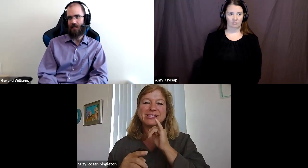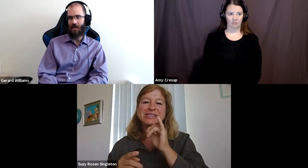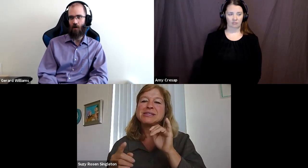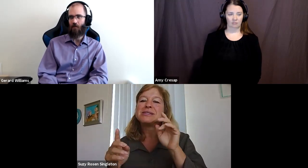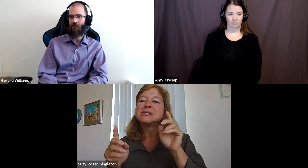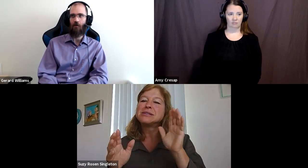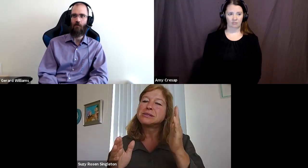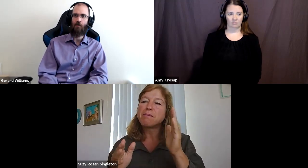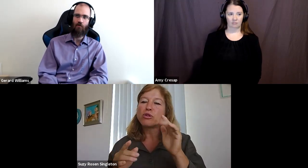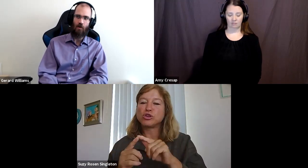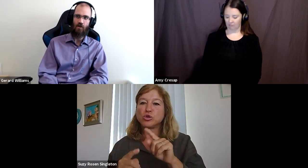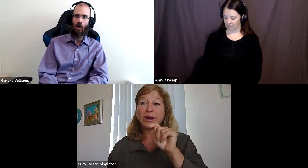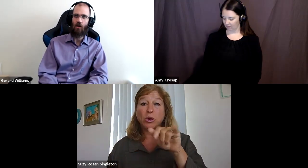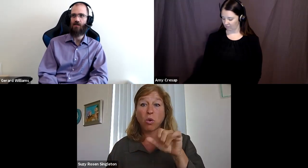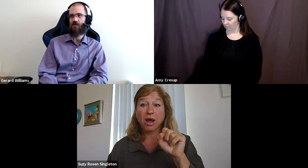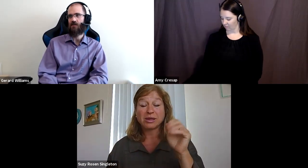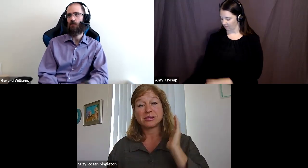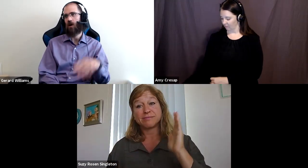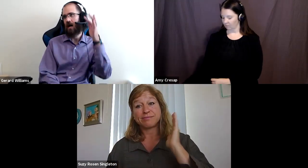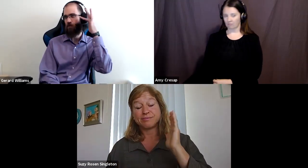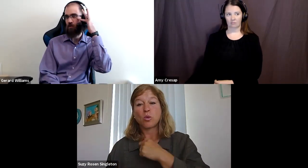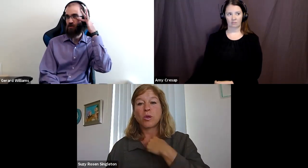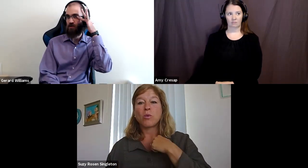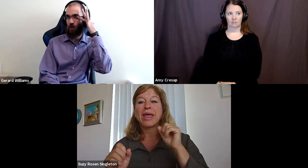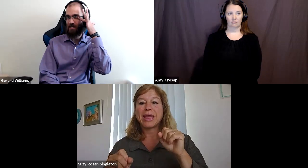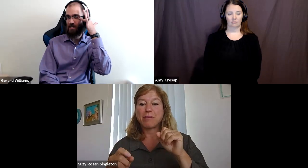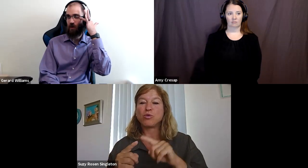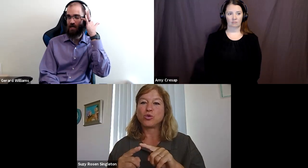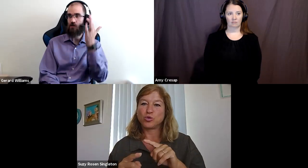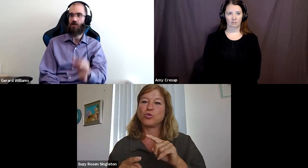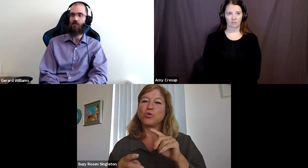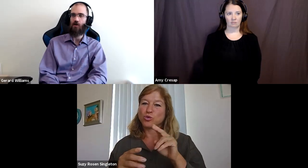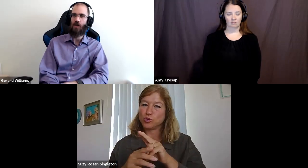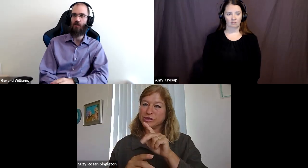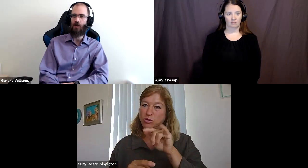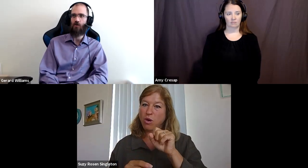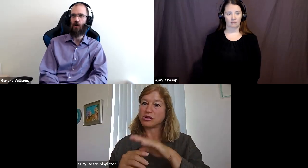separate platform from your voice call more comparable to the way TTYs used to function,